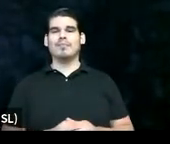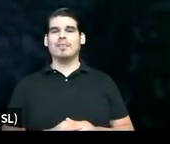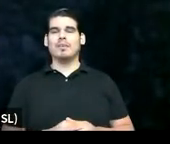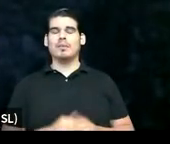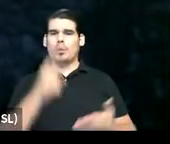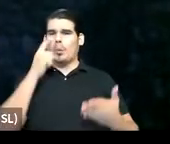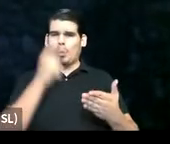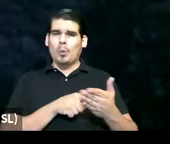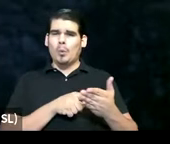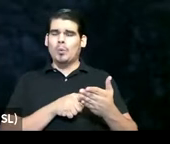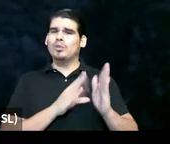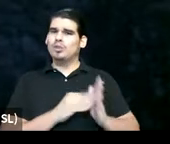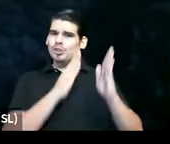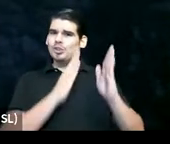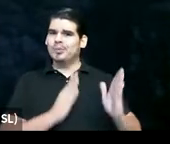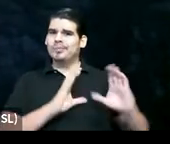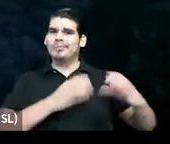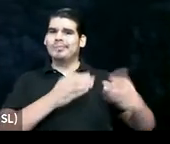a resolution on like having like providing technologies.